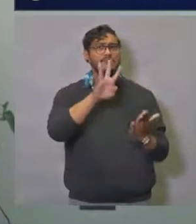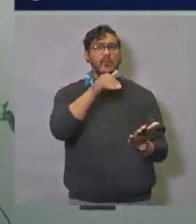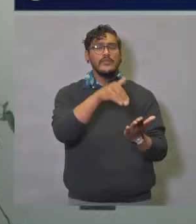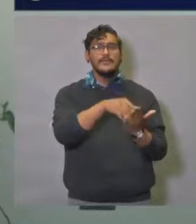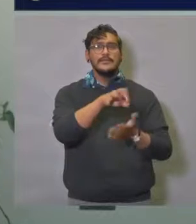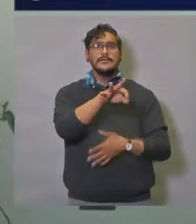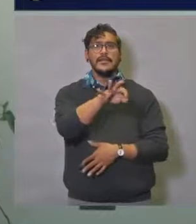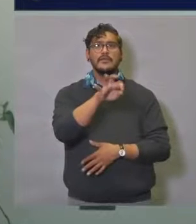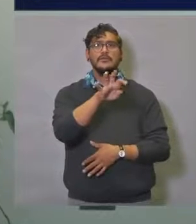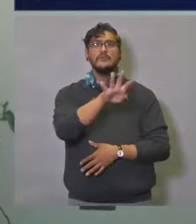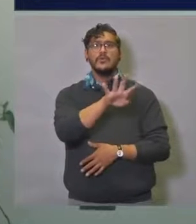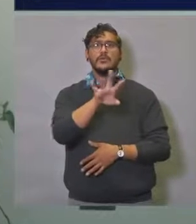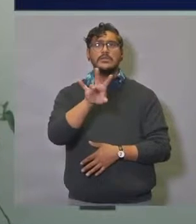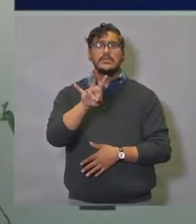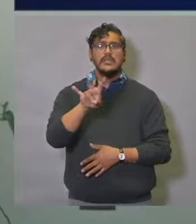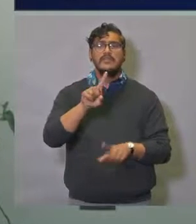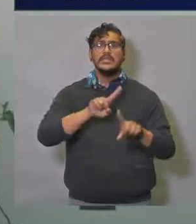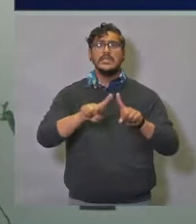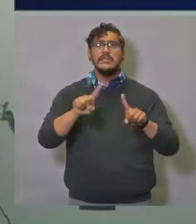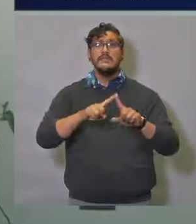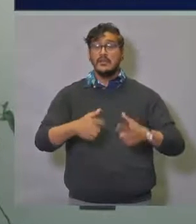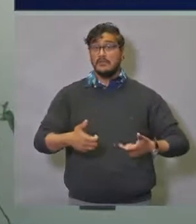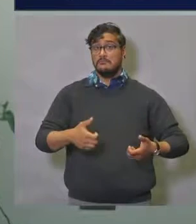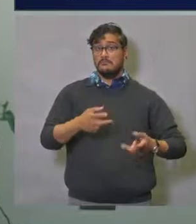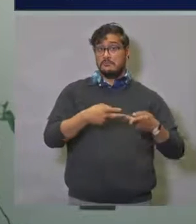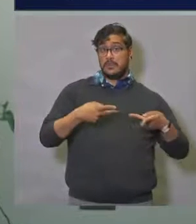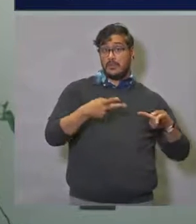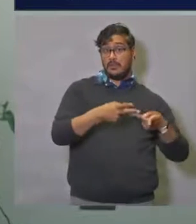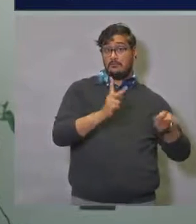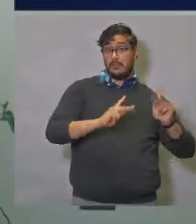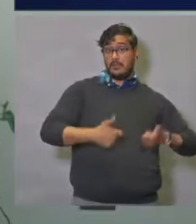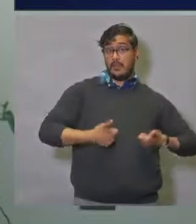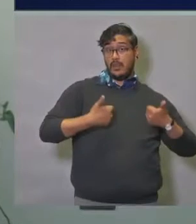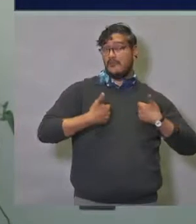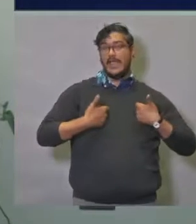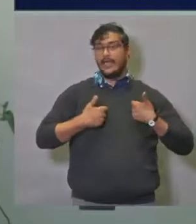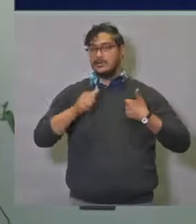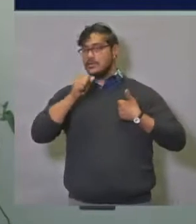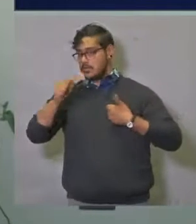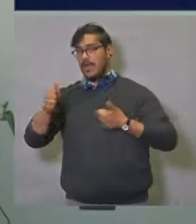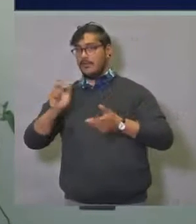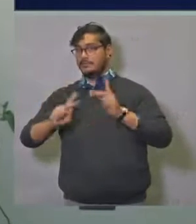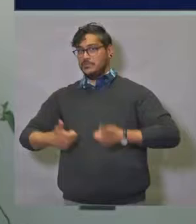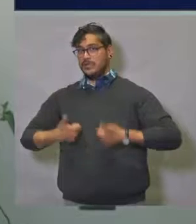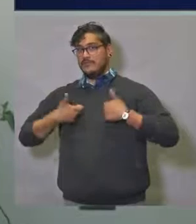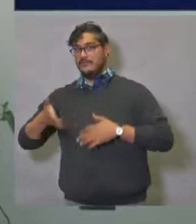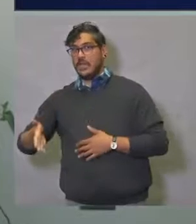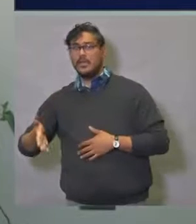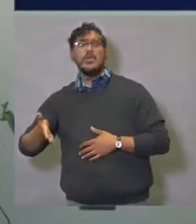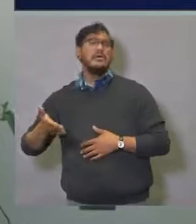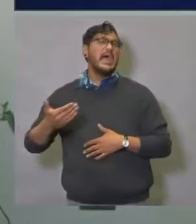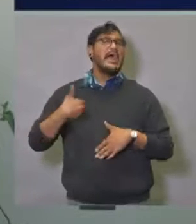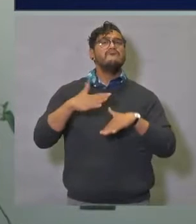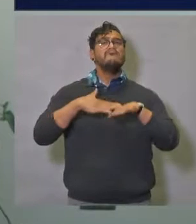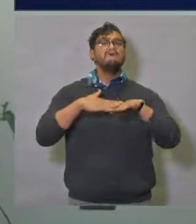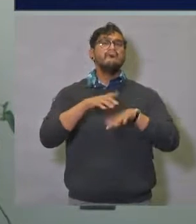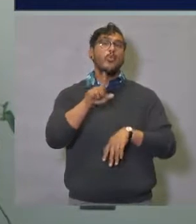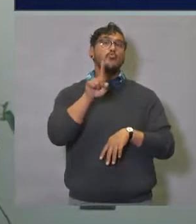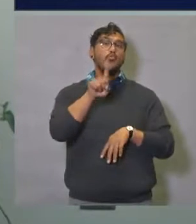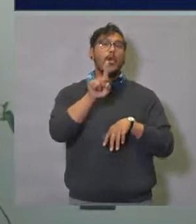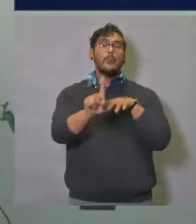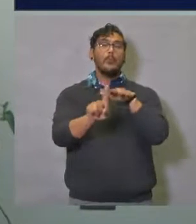WE HAVE INVESTIGATED A TOTAL OF